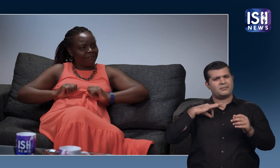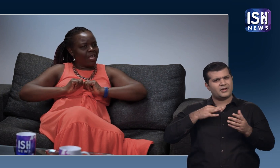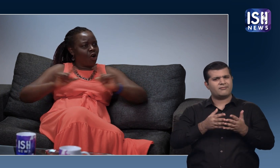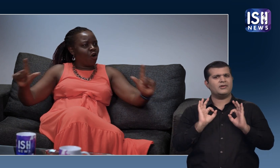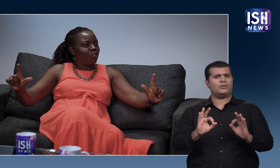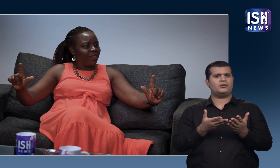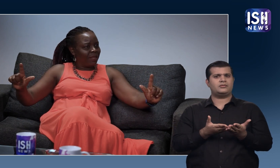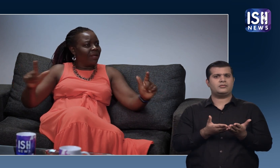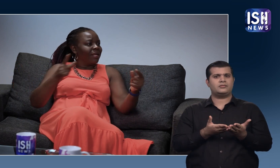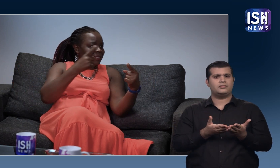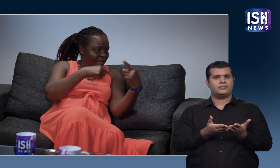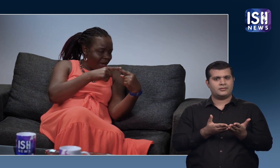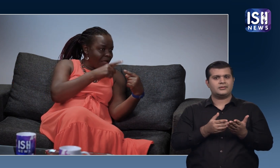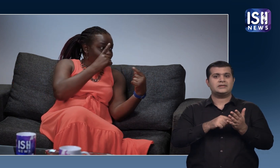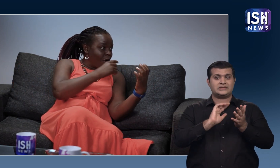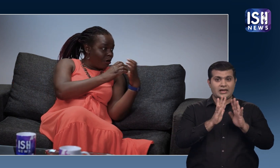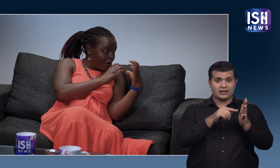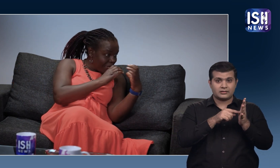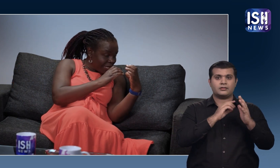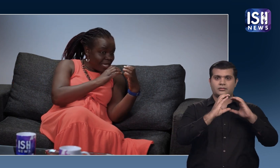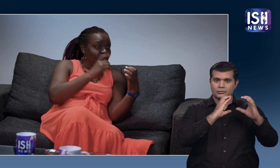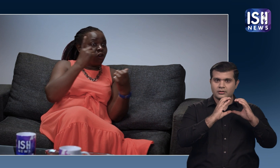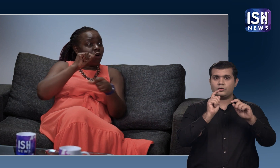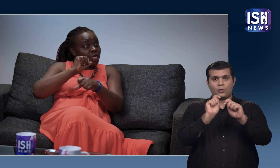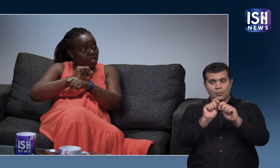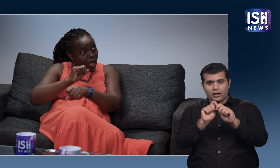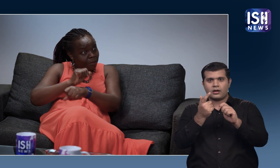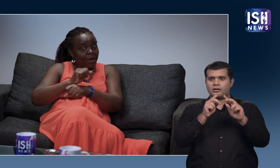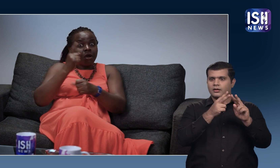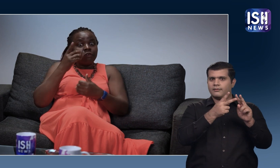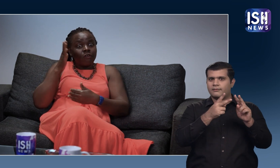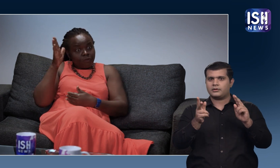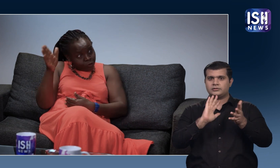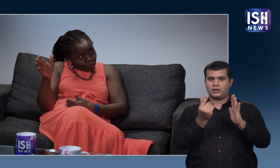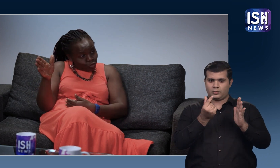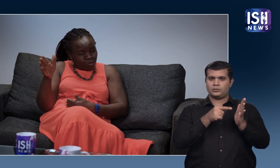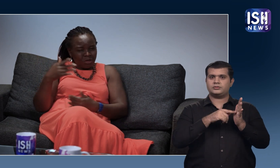In fact, it is benefitting all Deaf by signing for communication, for jobs, and for the future.